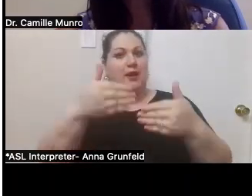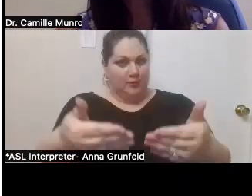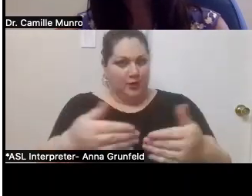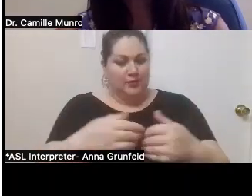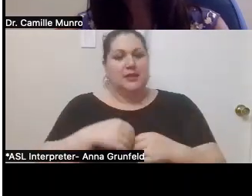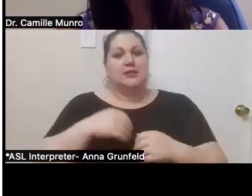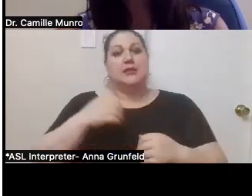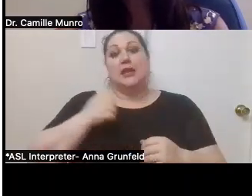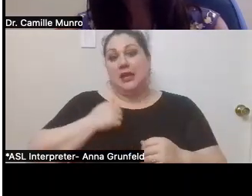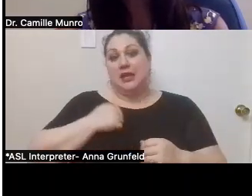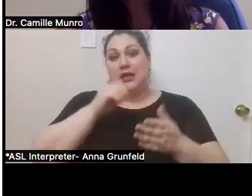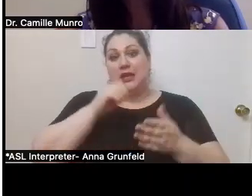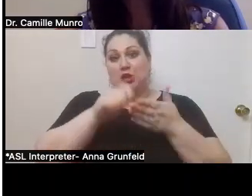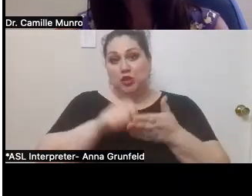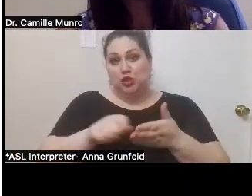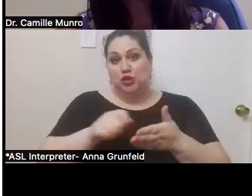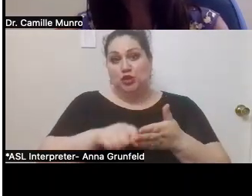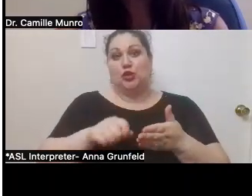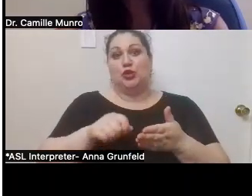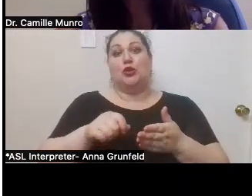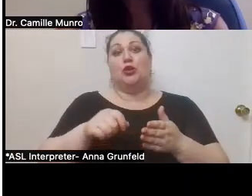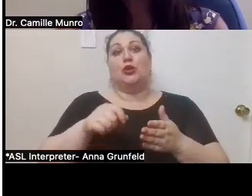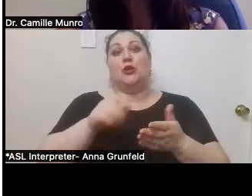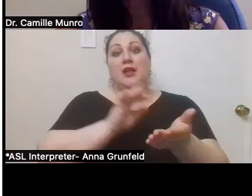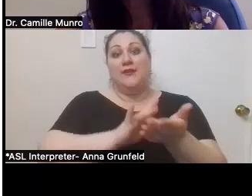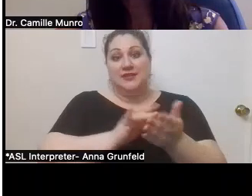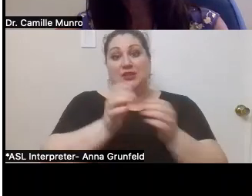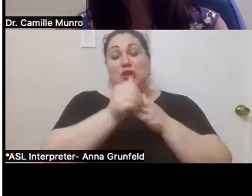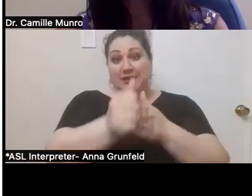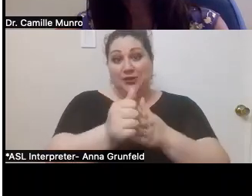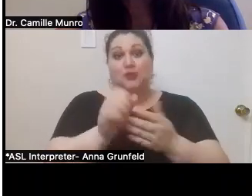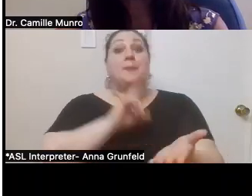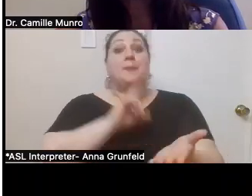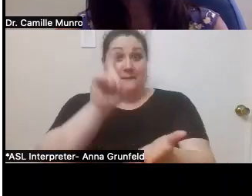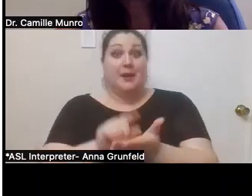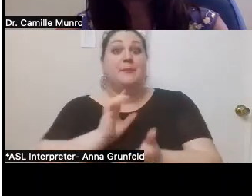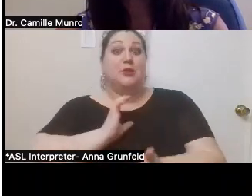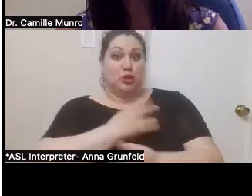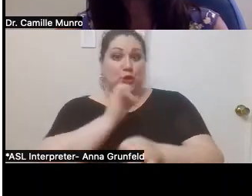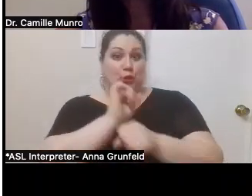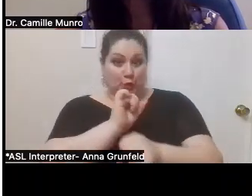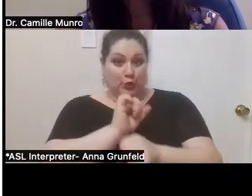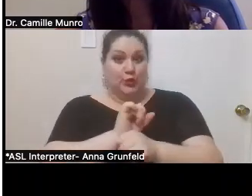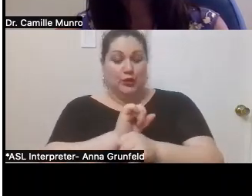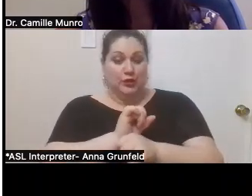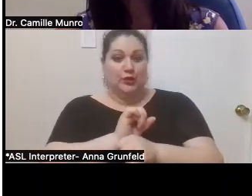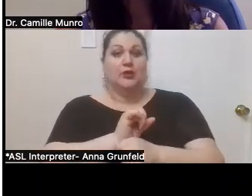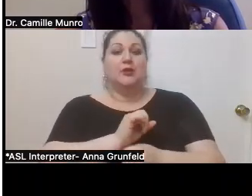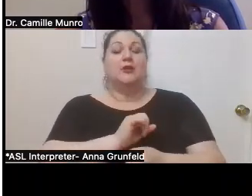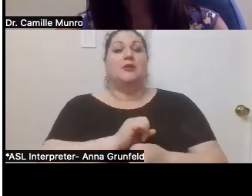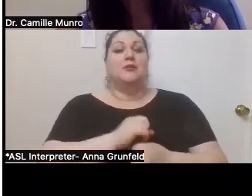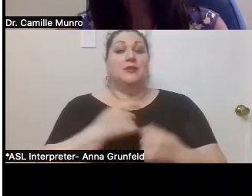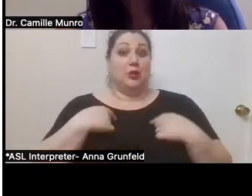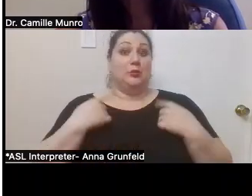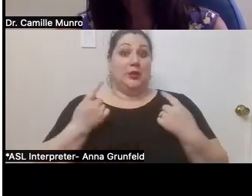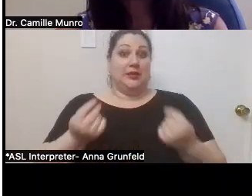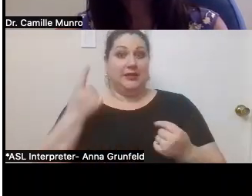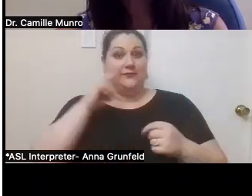Leadership published our work that we did to endorse this position statement.